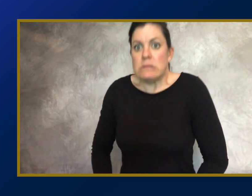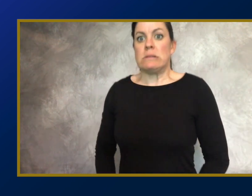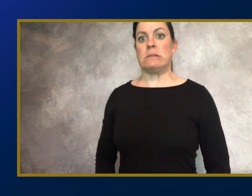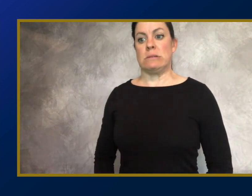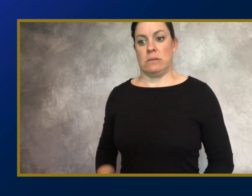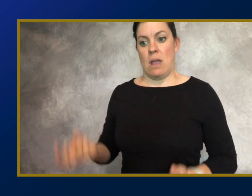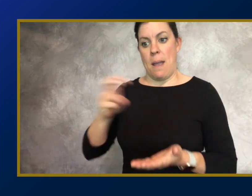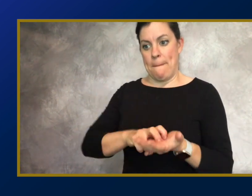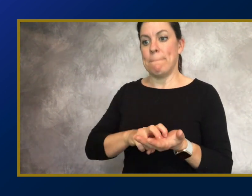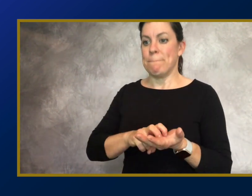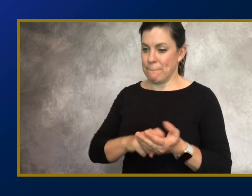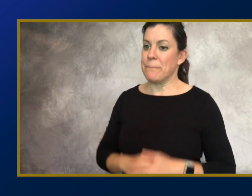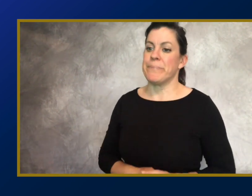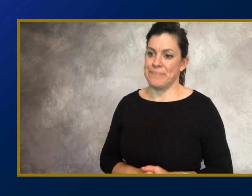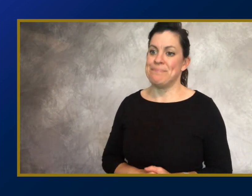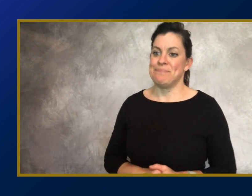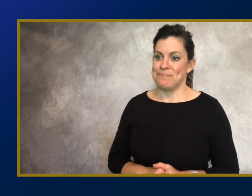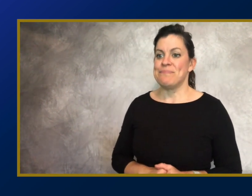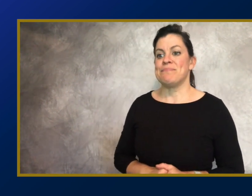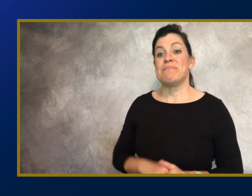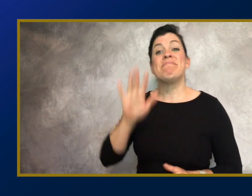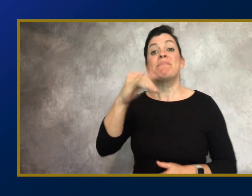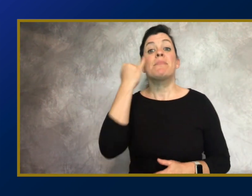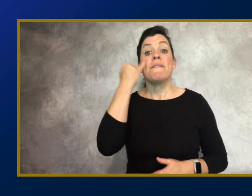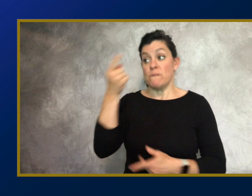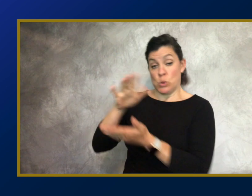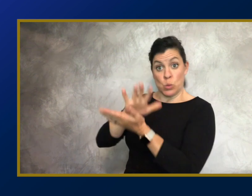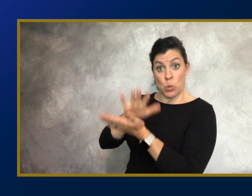In the classroom, these children sometimes look pretty squirmy in their seats.